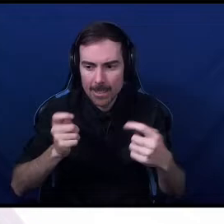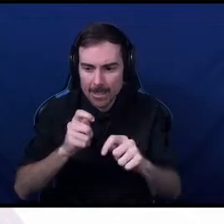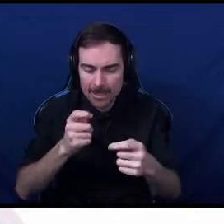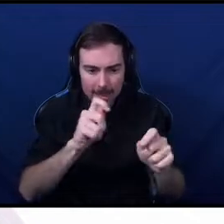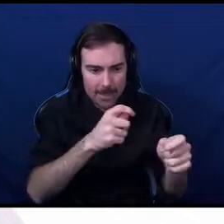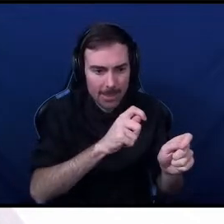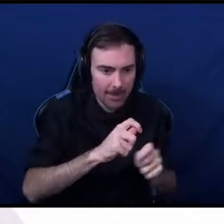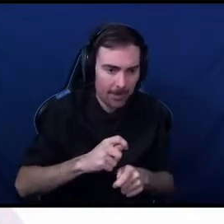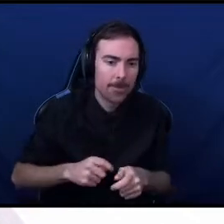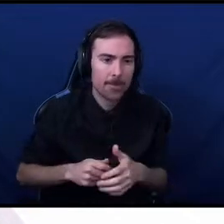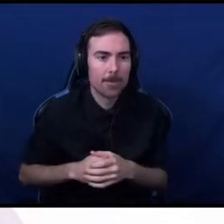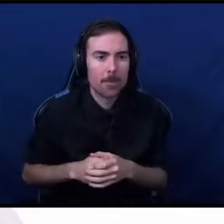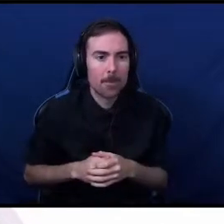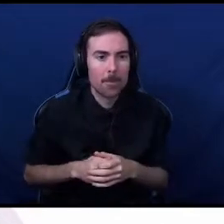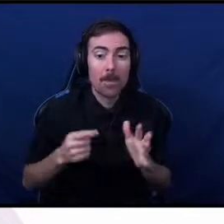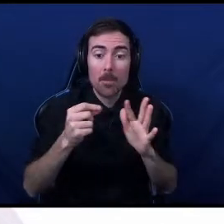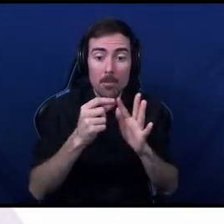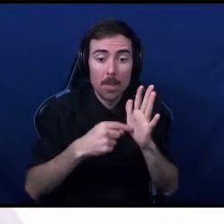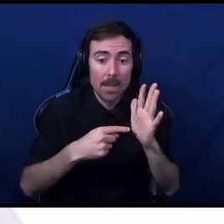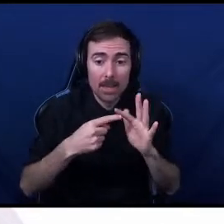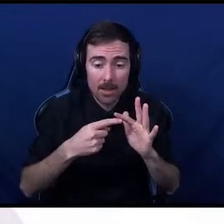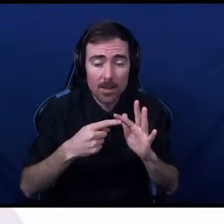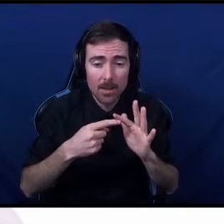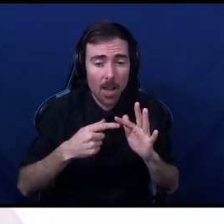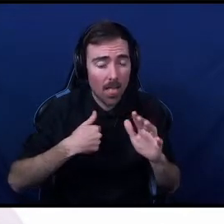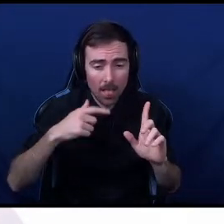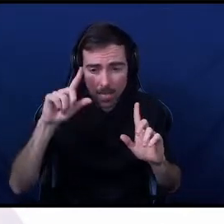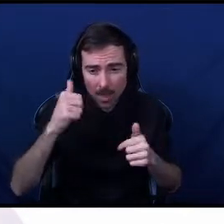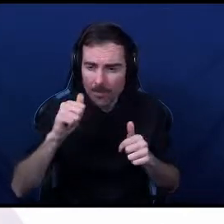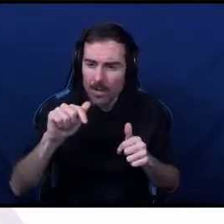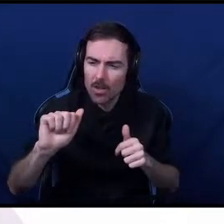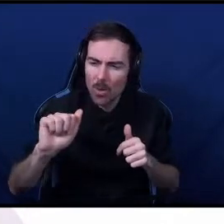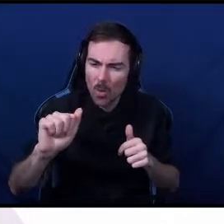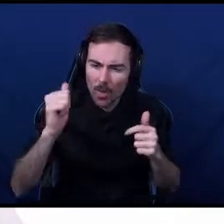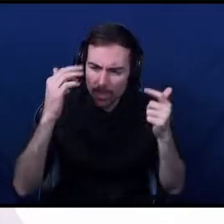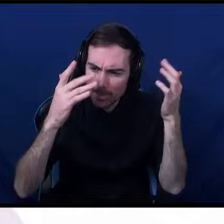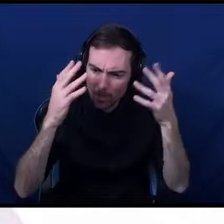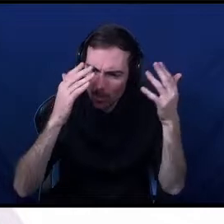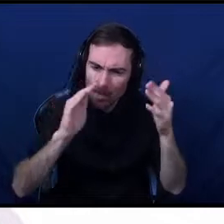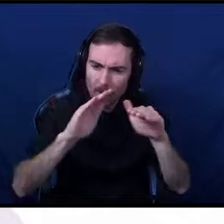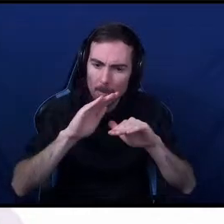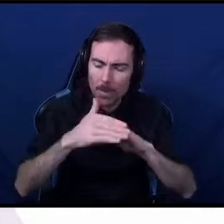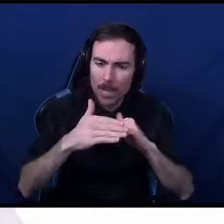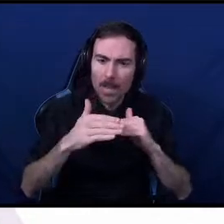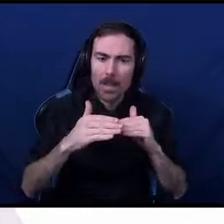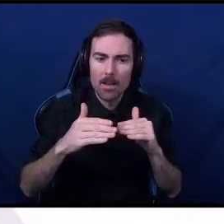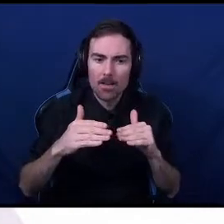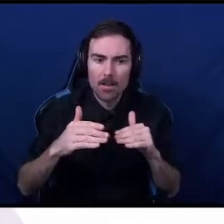I would love to hear your thoughts on how you can reach and use our collective experience of living through the